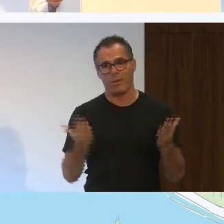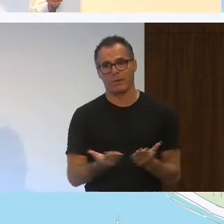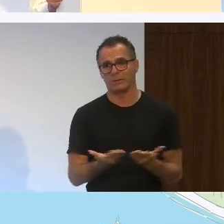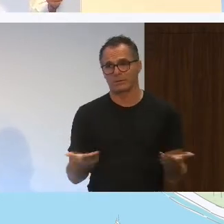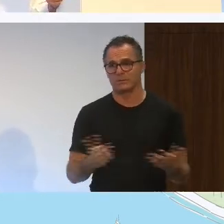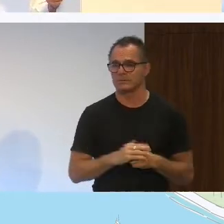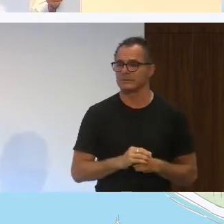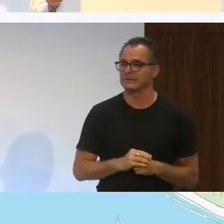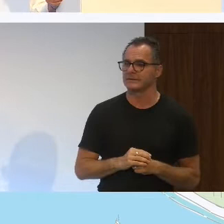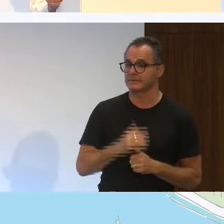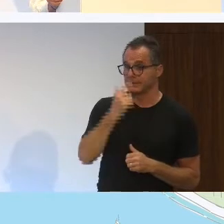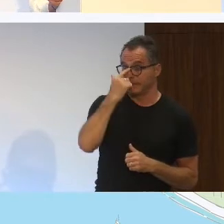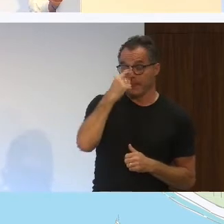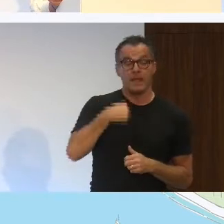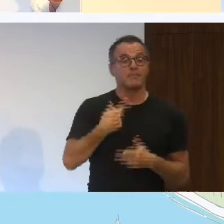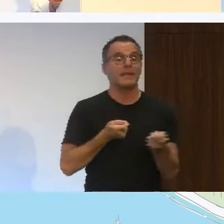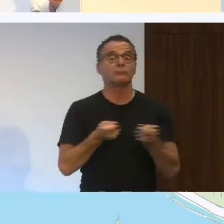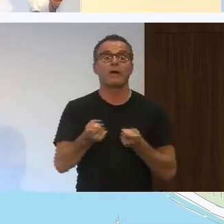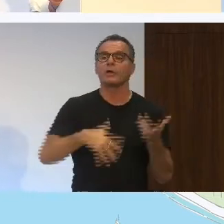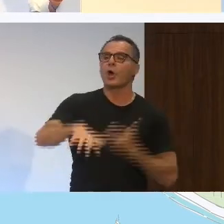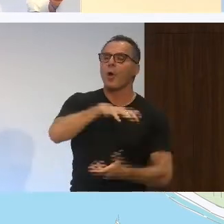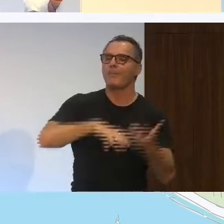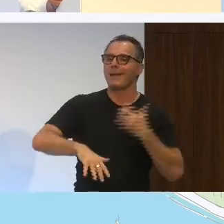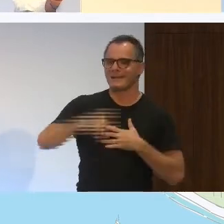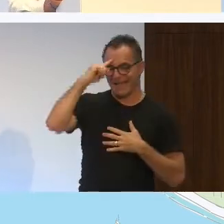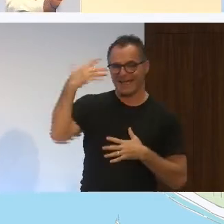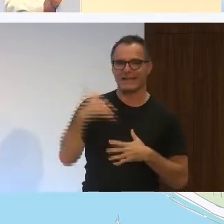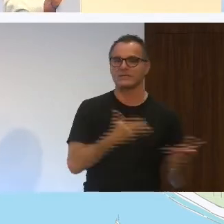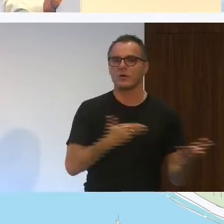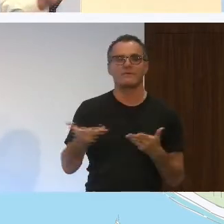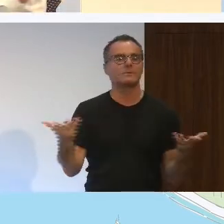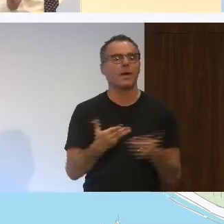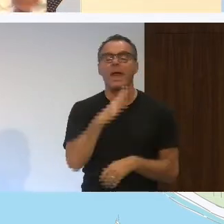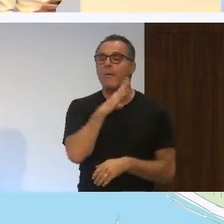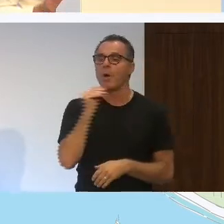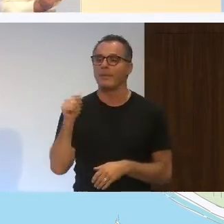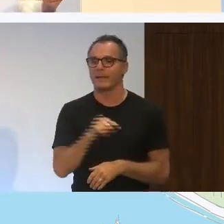So I run the complex headache service in Birmingham and that's it's a fancy name, but essentially